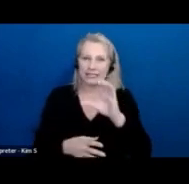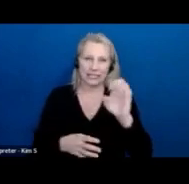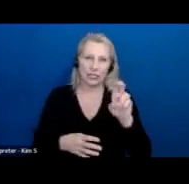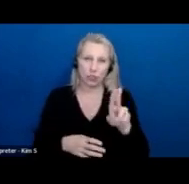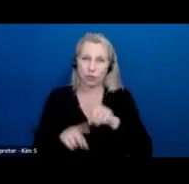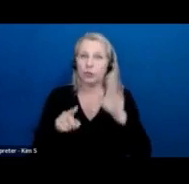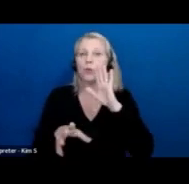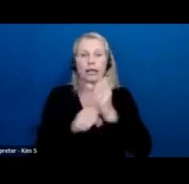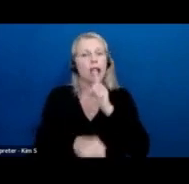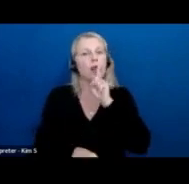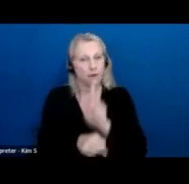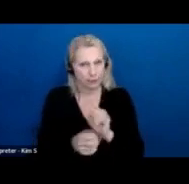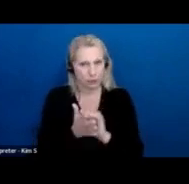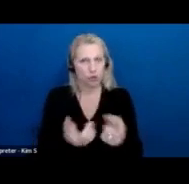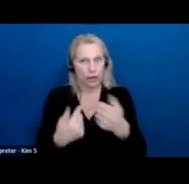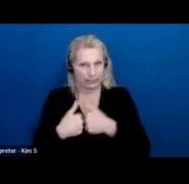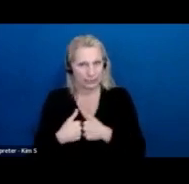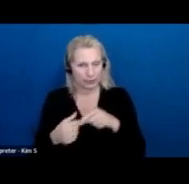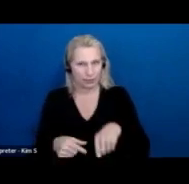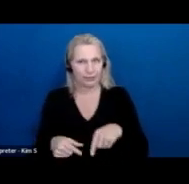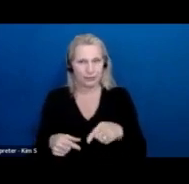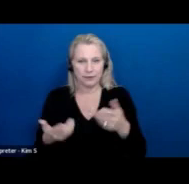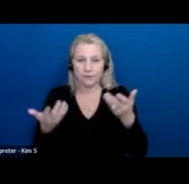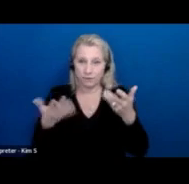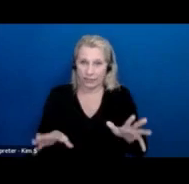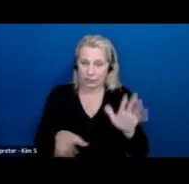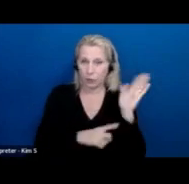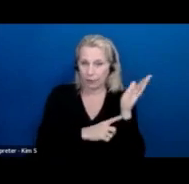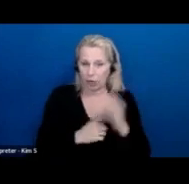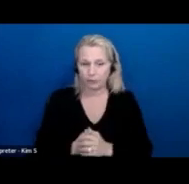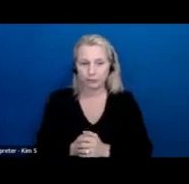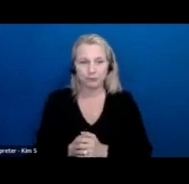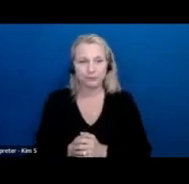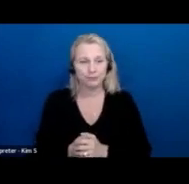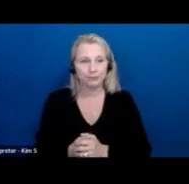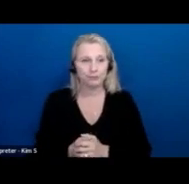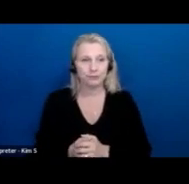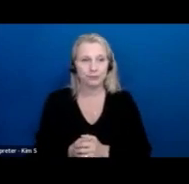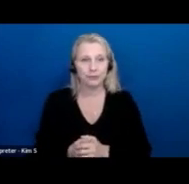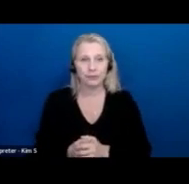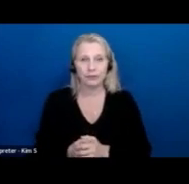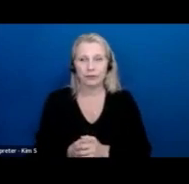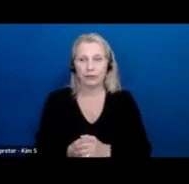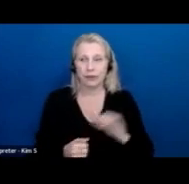confirmation of attendance after the close of the webinar. And finally, all of our materials